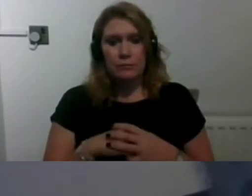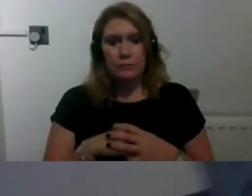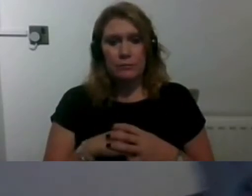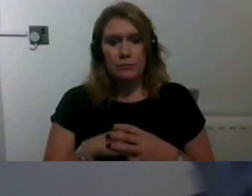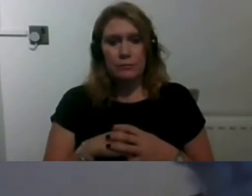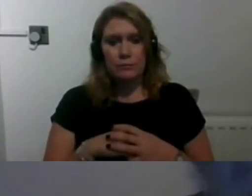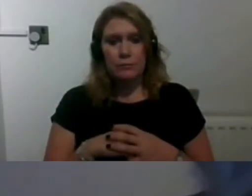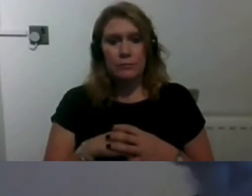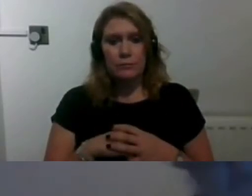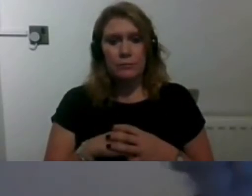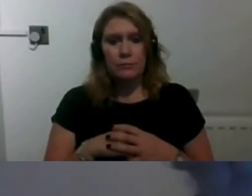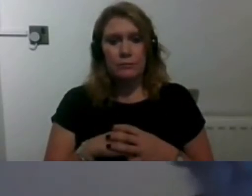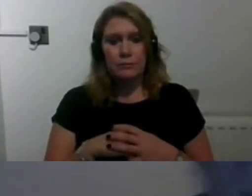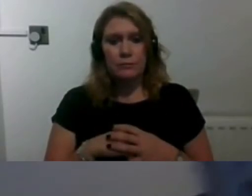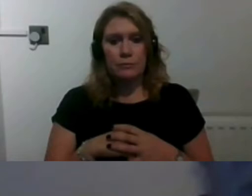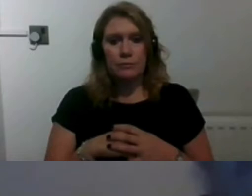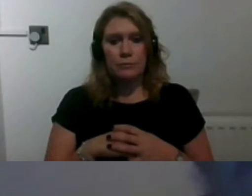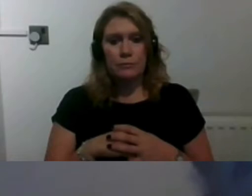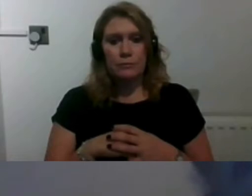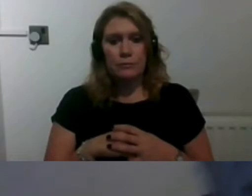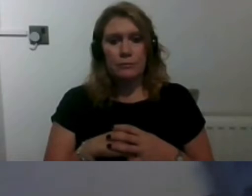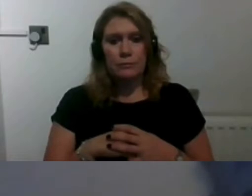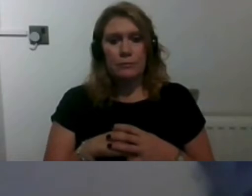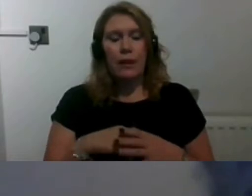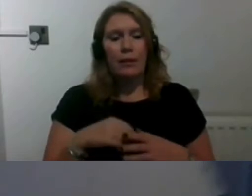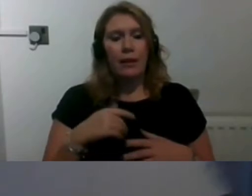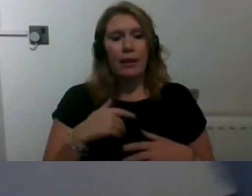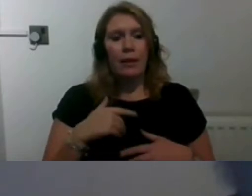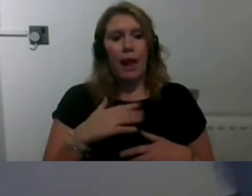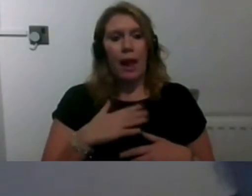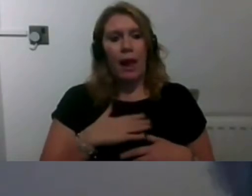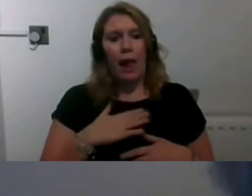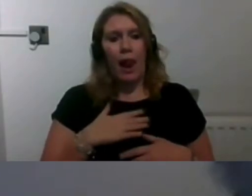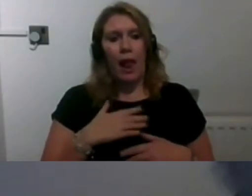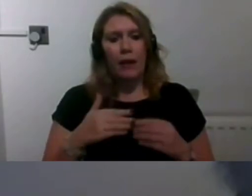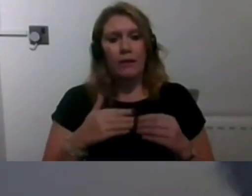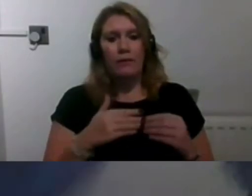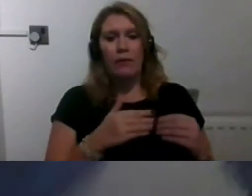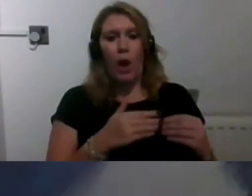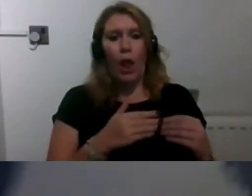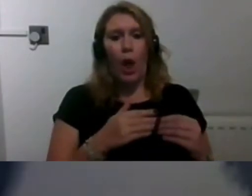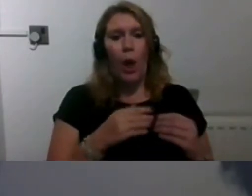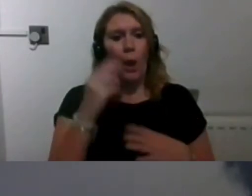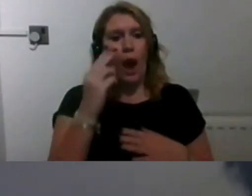theme is to follow art instructions as prompts from Yoko Ono. There was one day